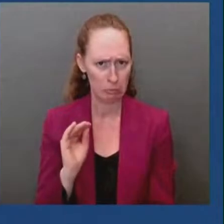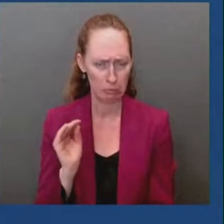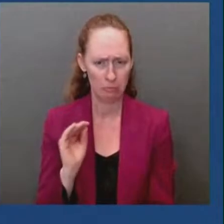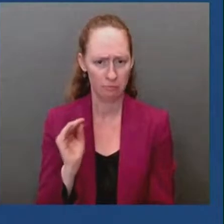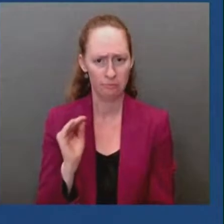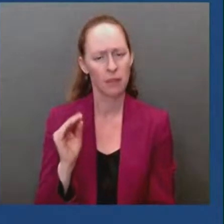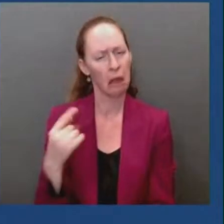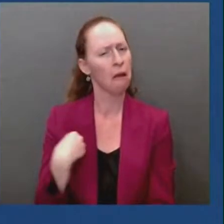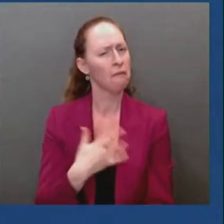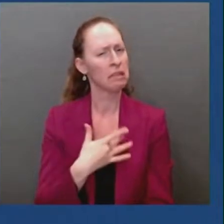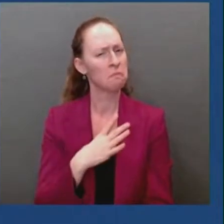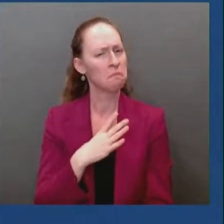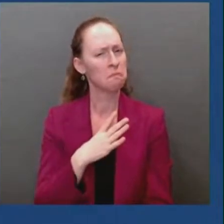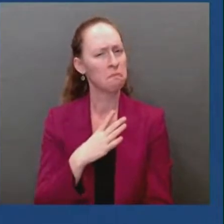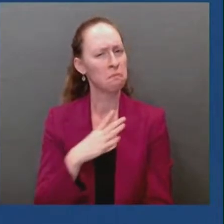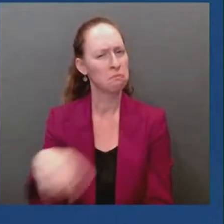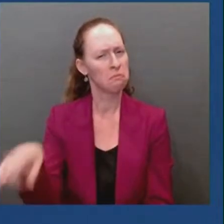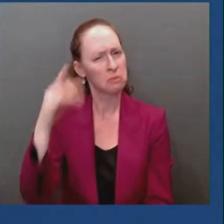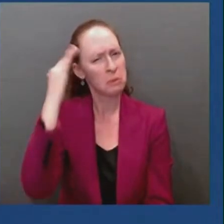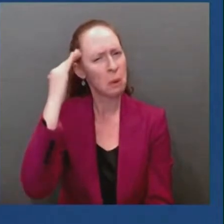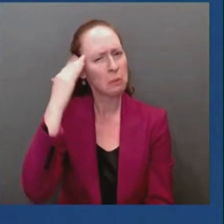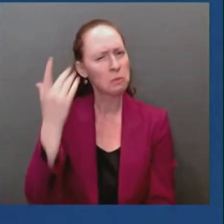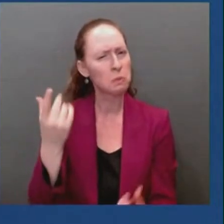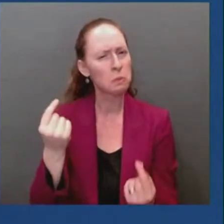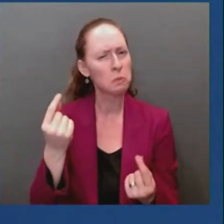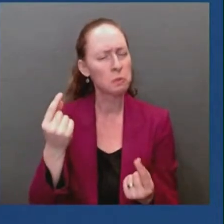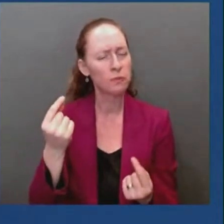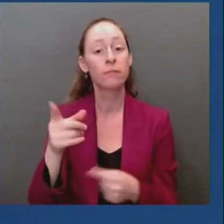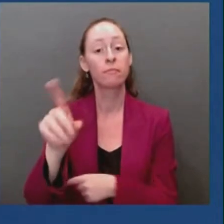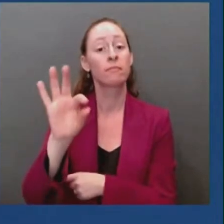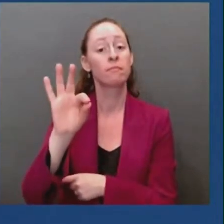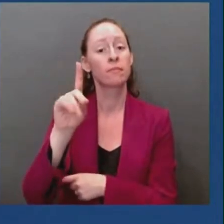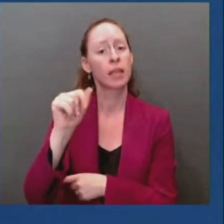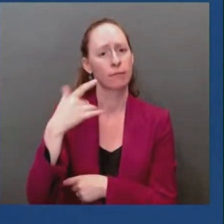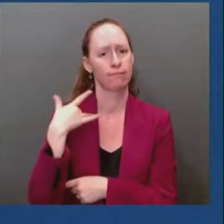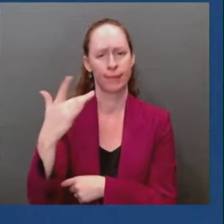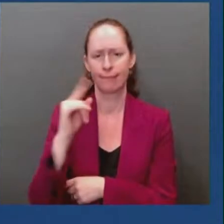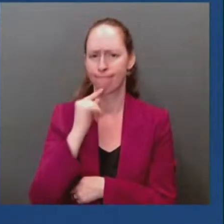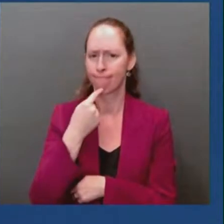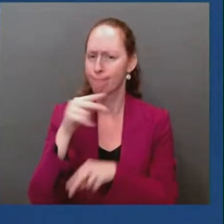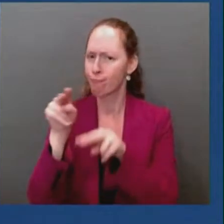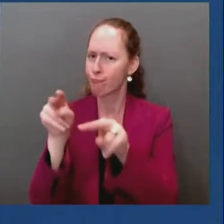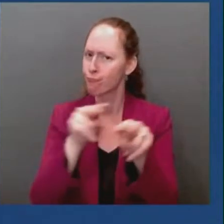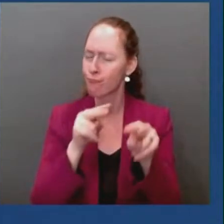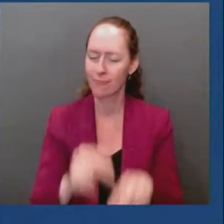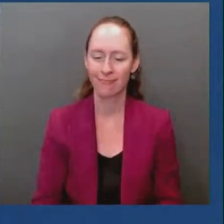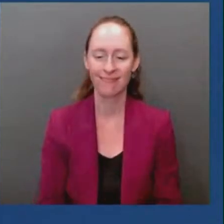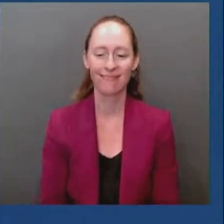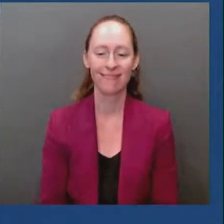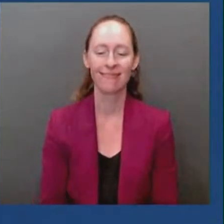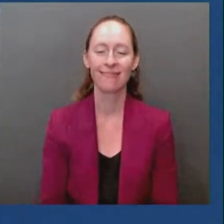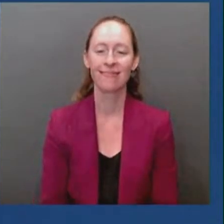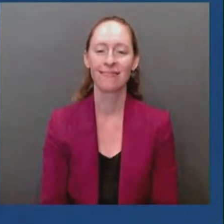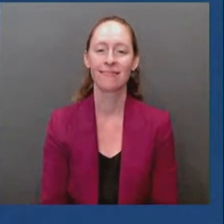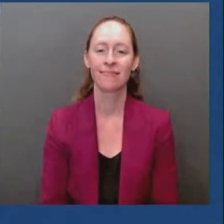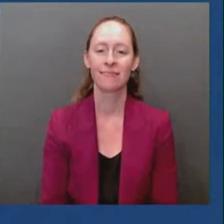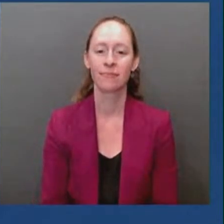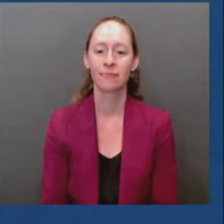CONFIDENT THAT THE SYSTEM IS